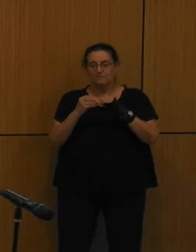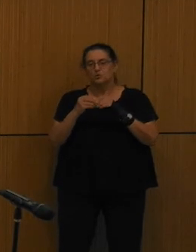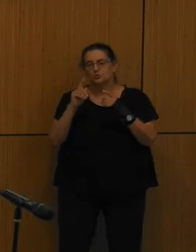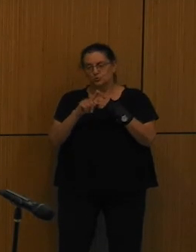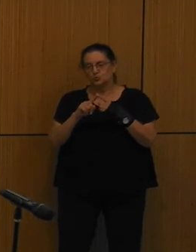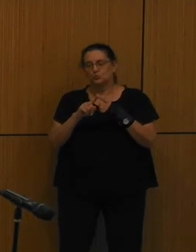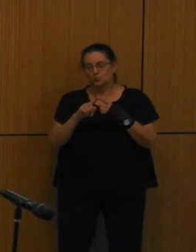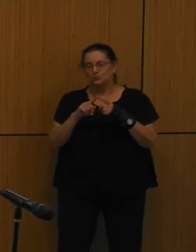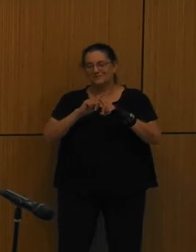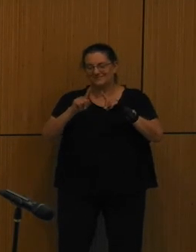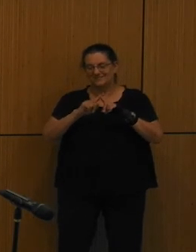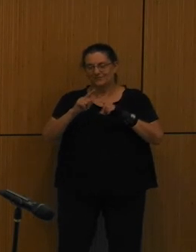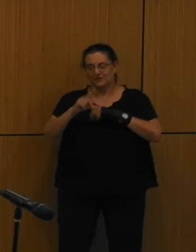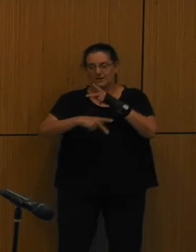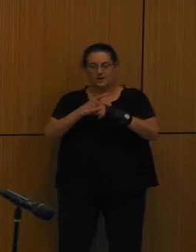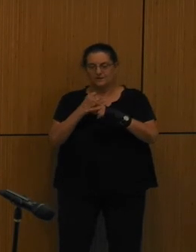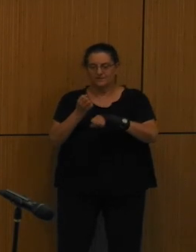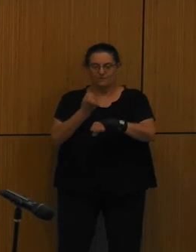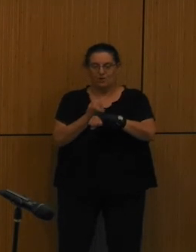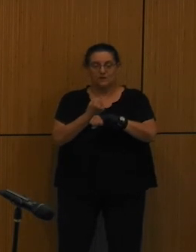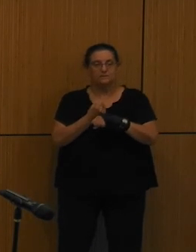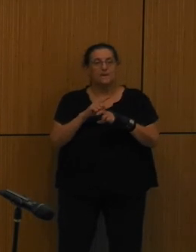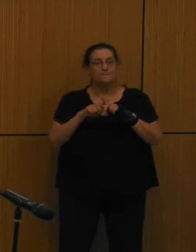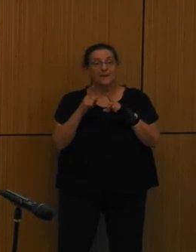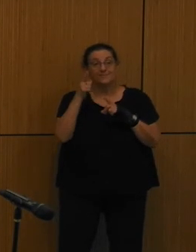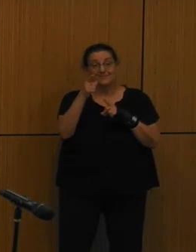And what you see is that these, these very common